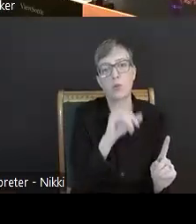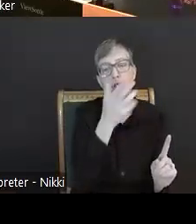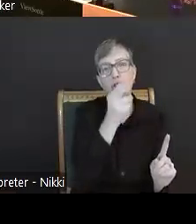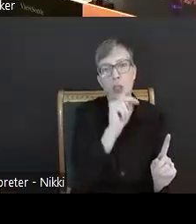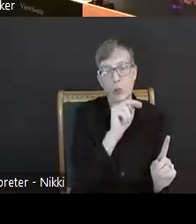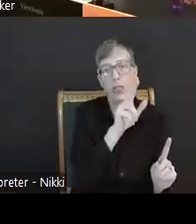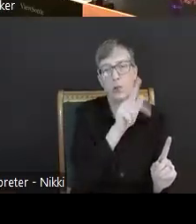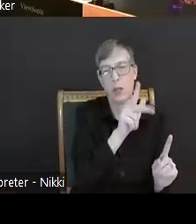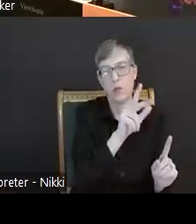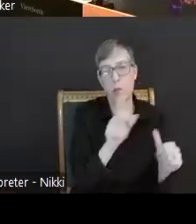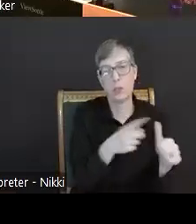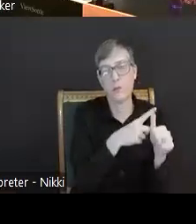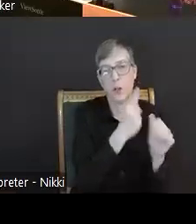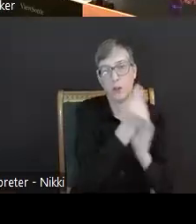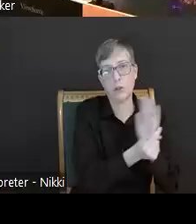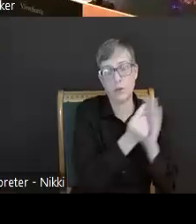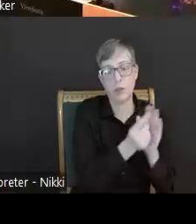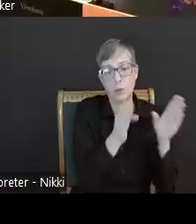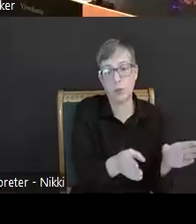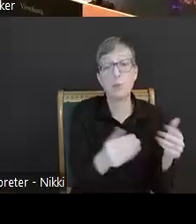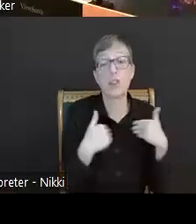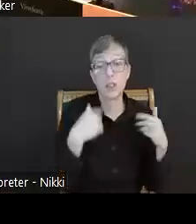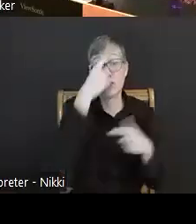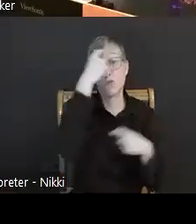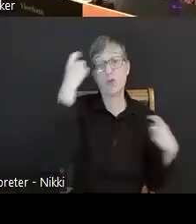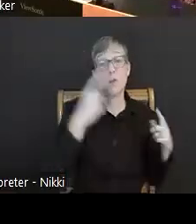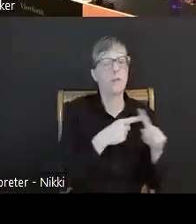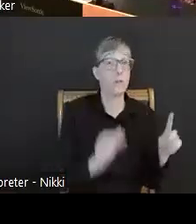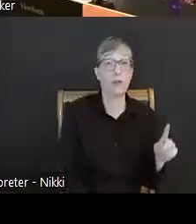childhood and continuing into her marriage at the age of three she began being molested and